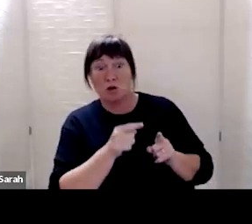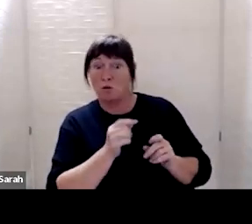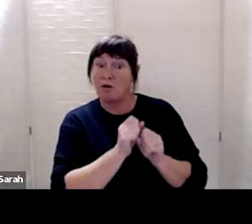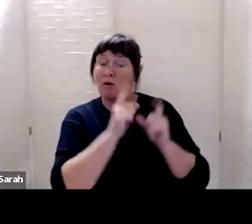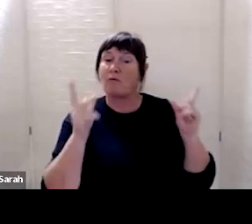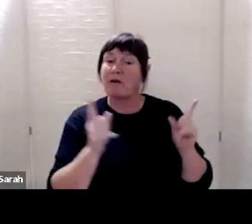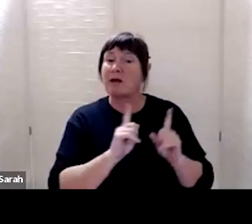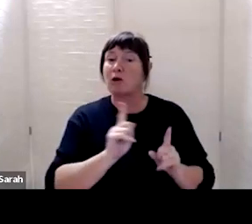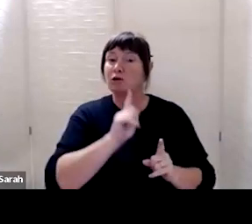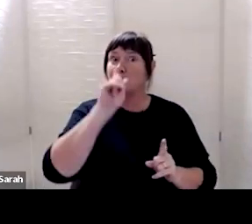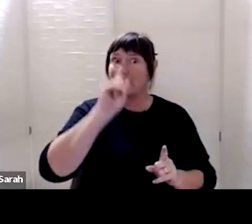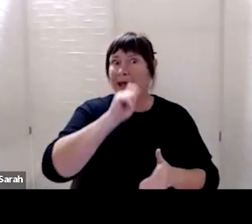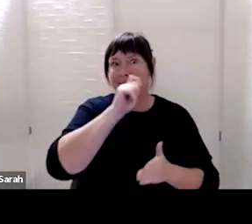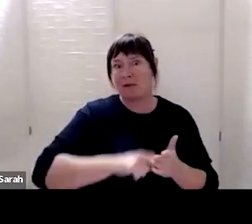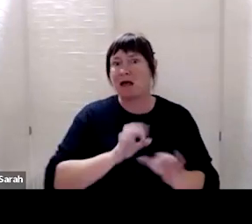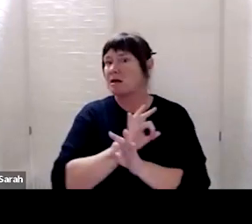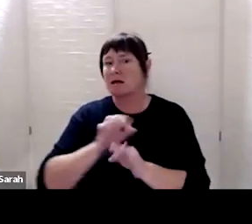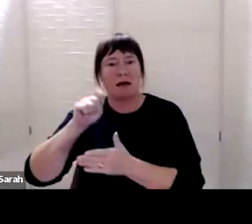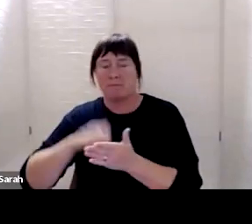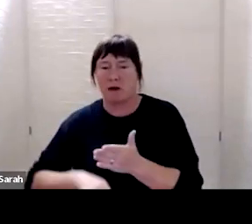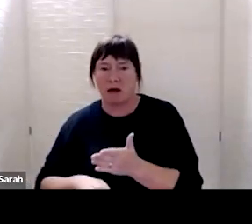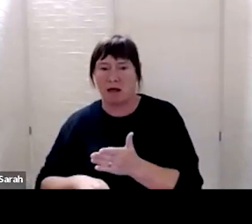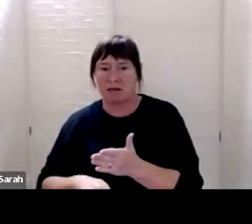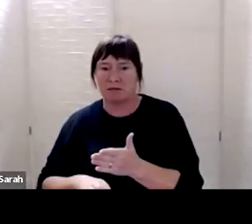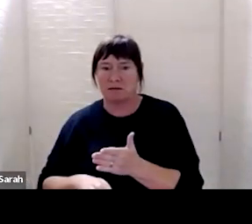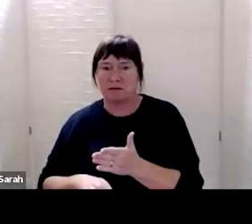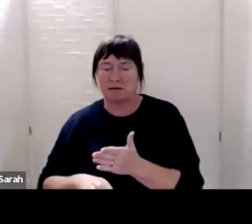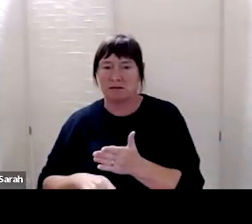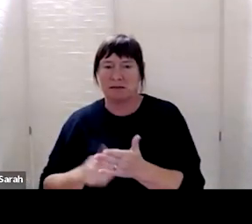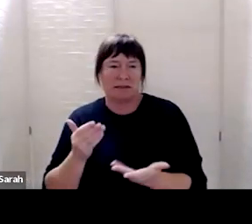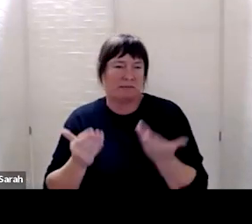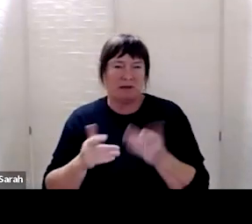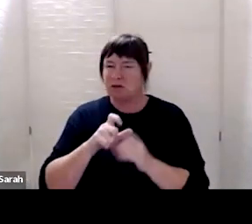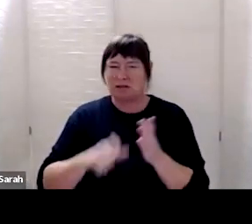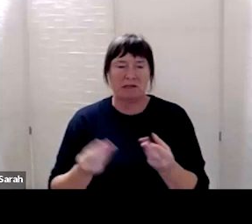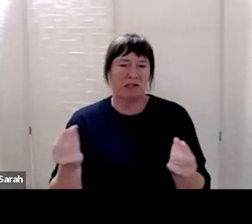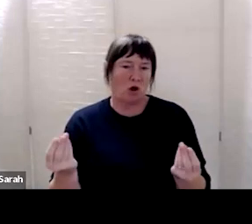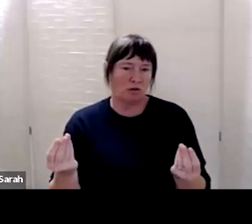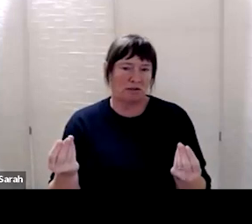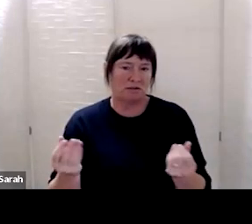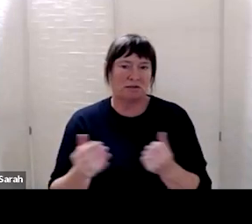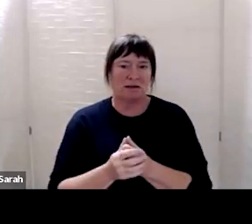purchase within the realm of what disability costs are. And I see that there are a few questions coming in around